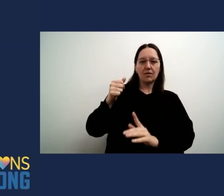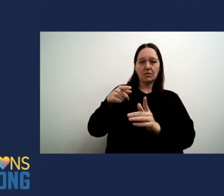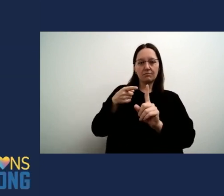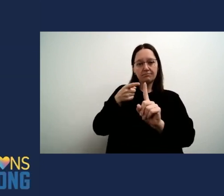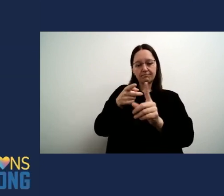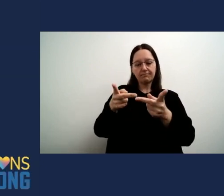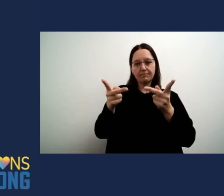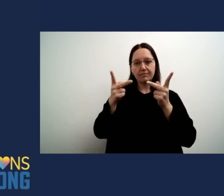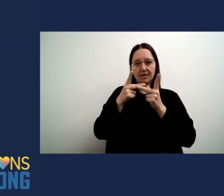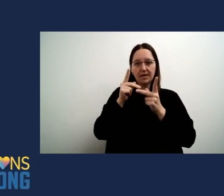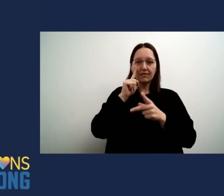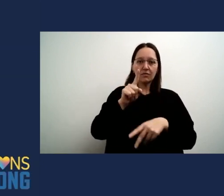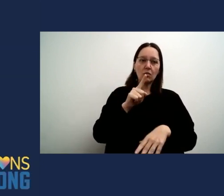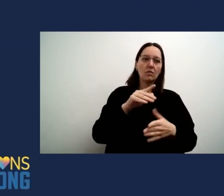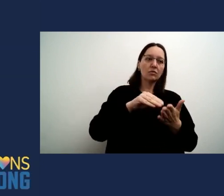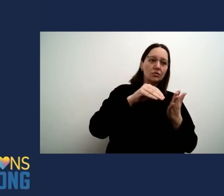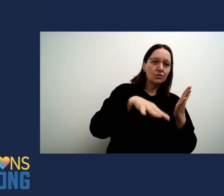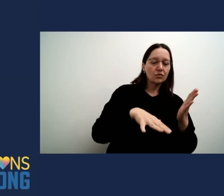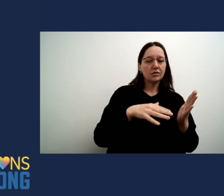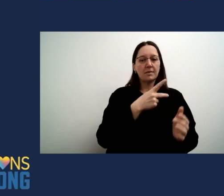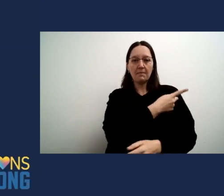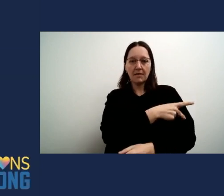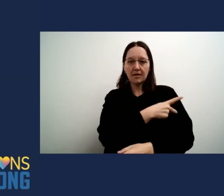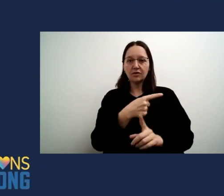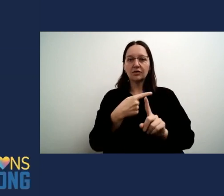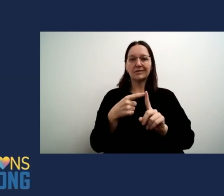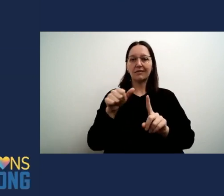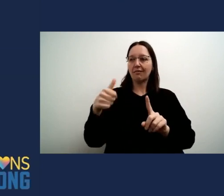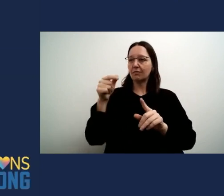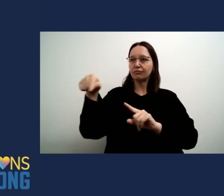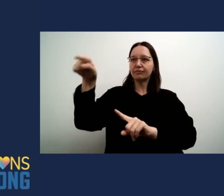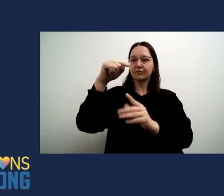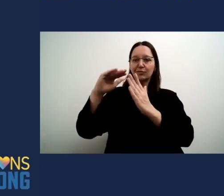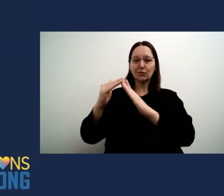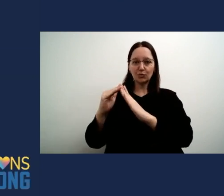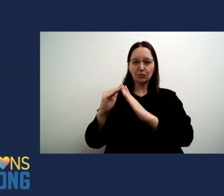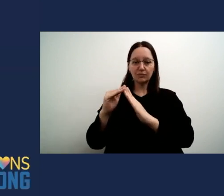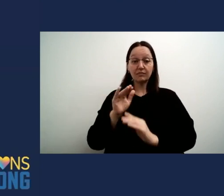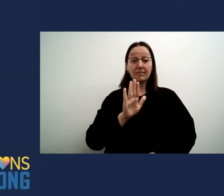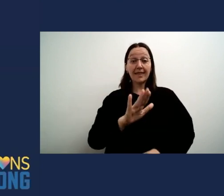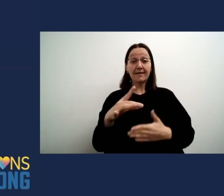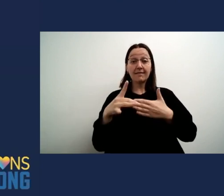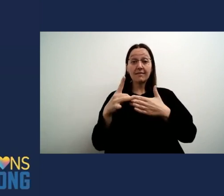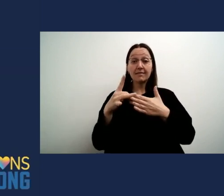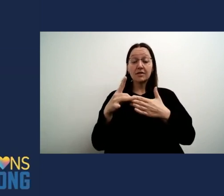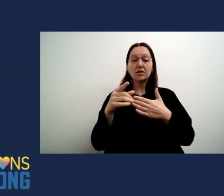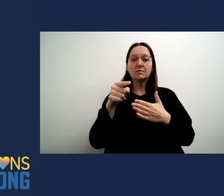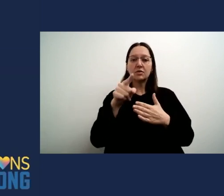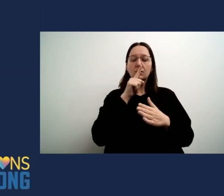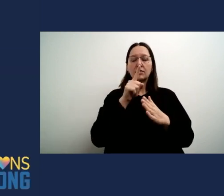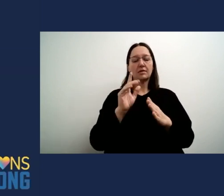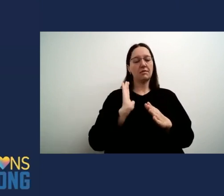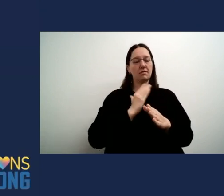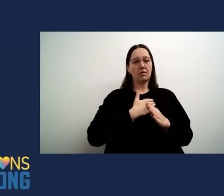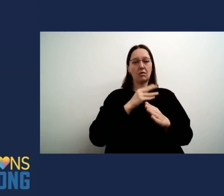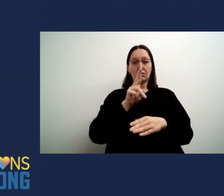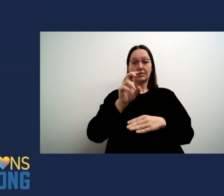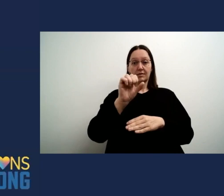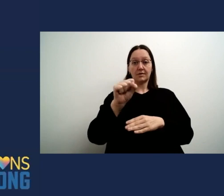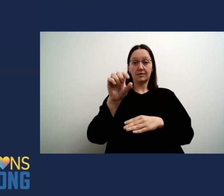understand what I just said in Spanish, please use the interpretation feature. To do that, scroll to the bottom of